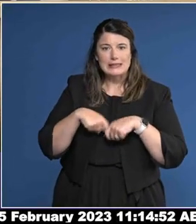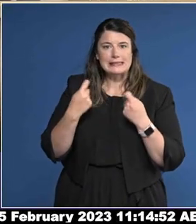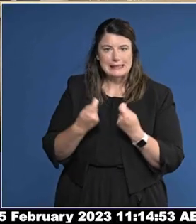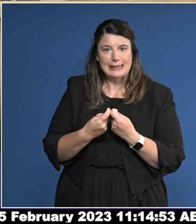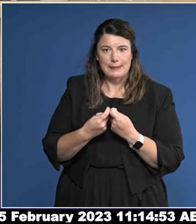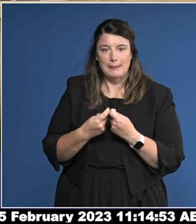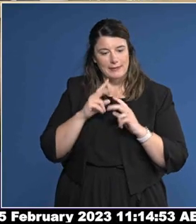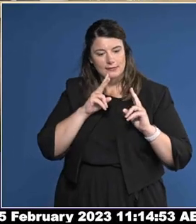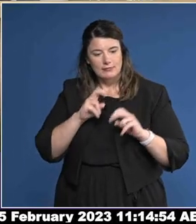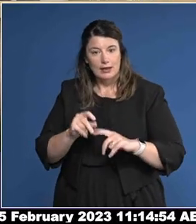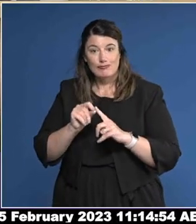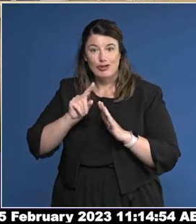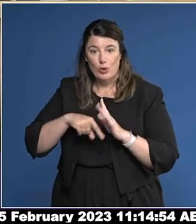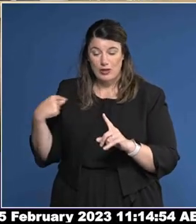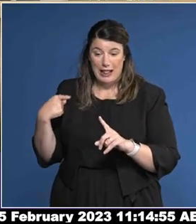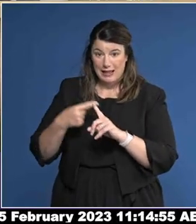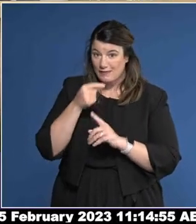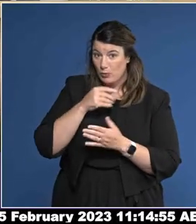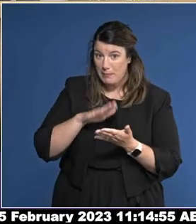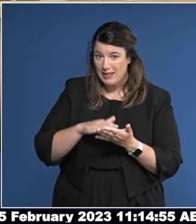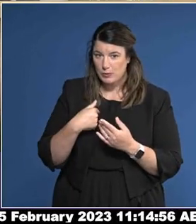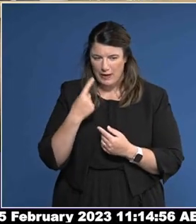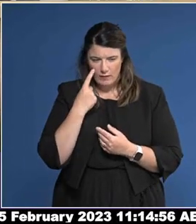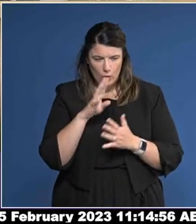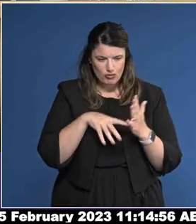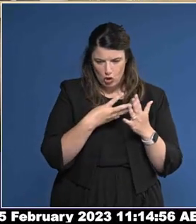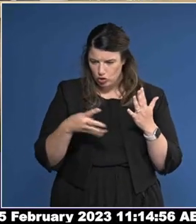last few months where we are actually looking at the rostering practices right across the organisation.